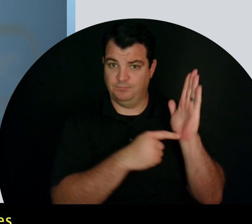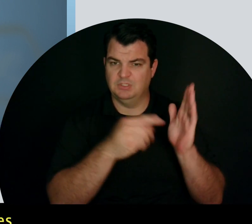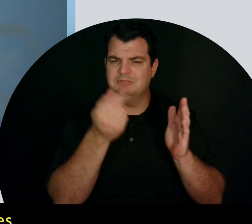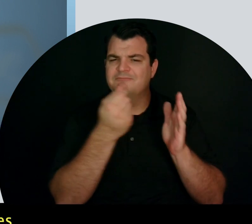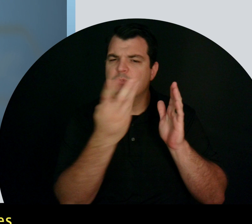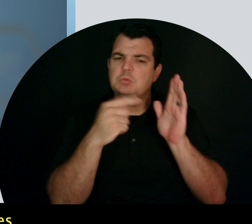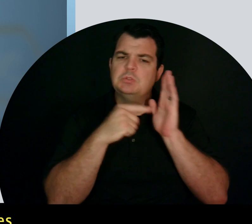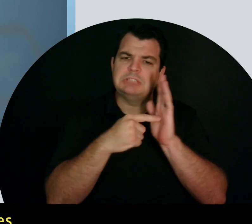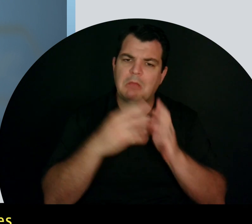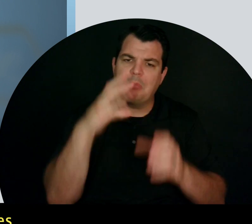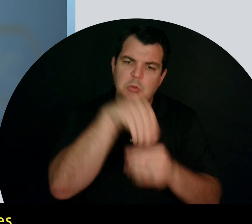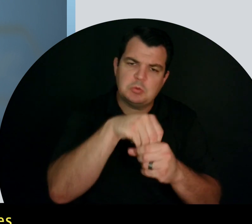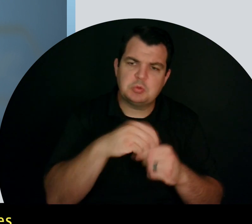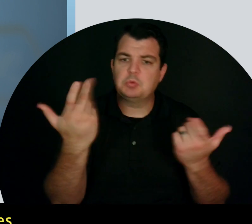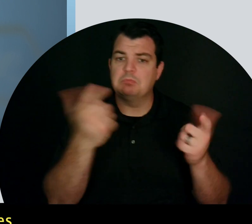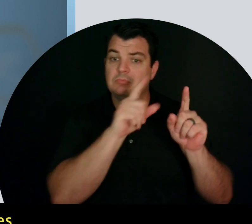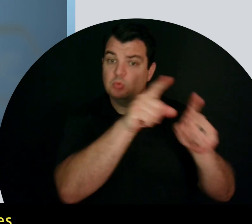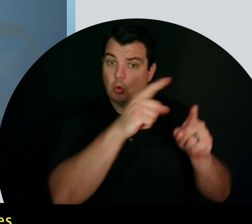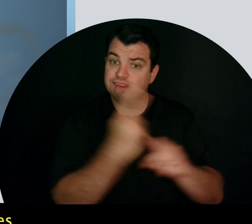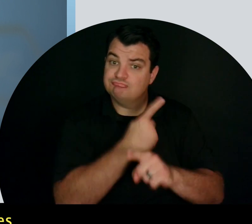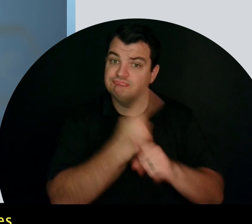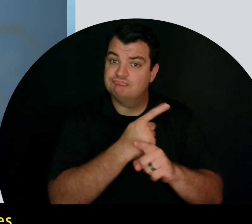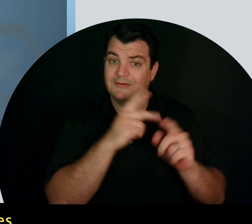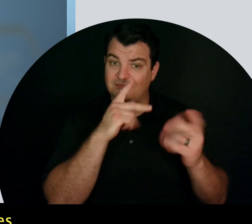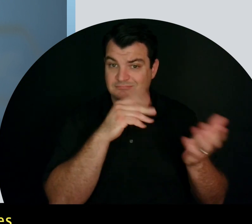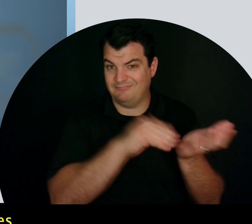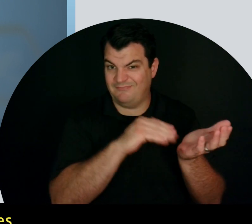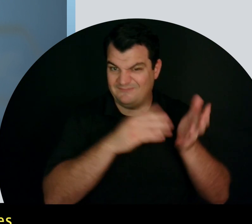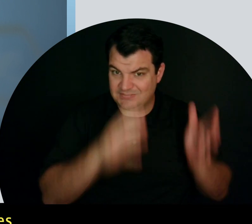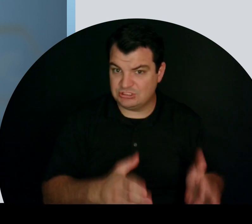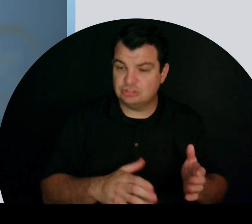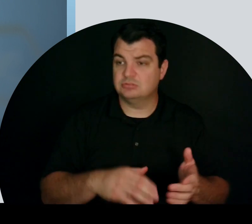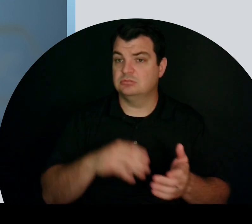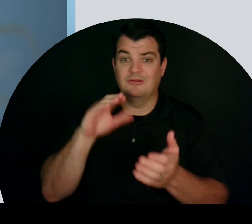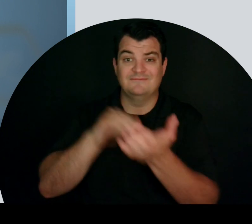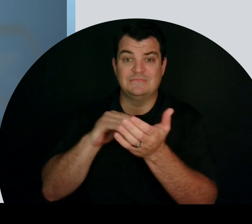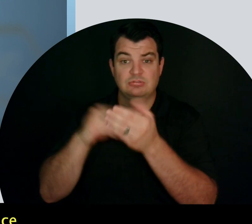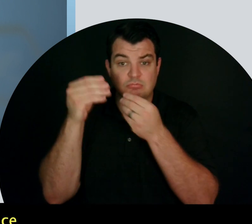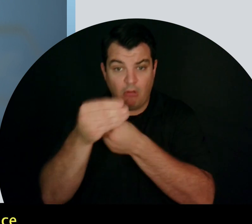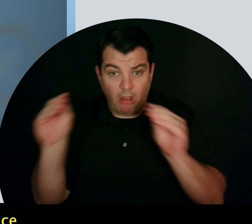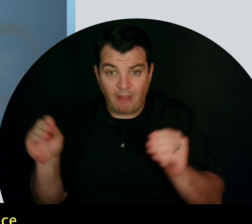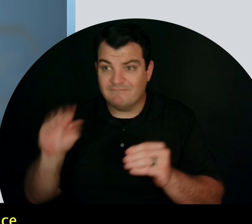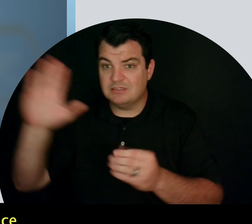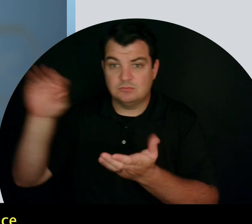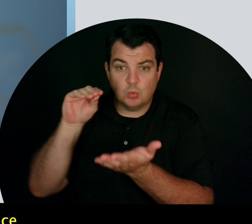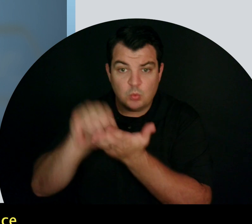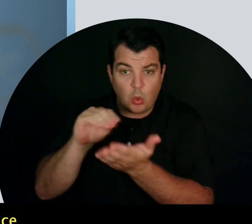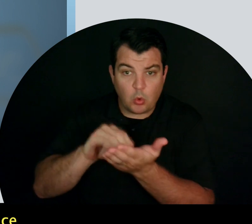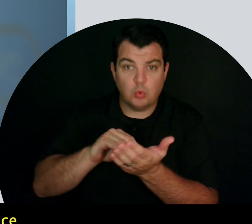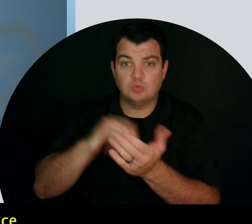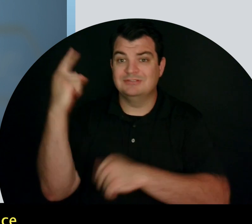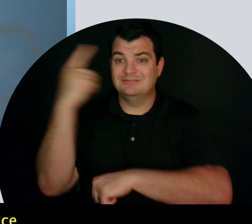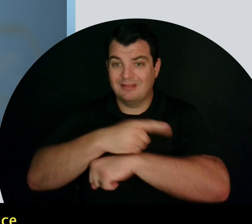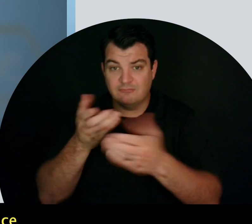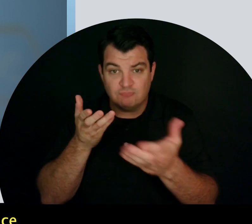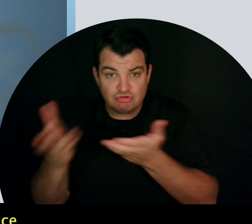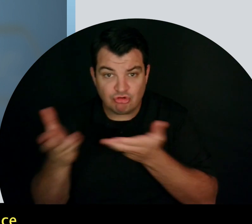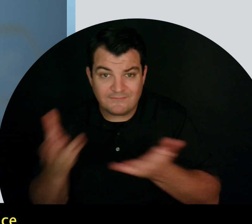A few examples include attending physician report, physician's office notes for date of service,